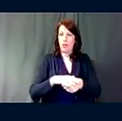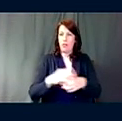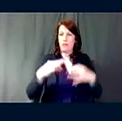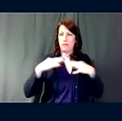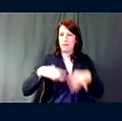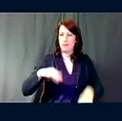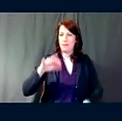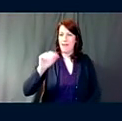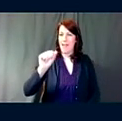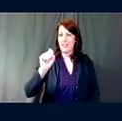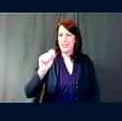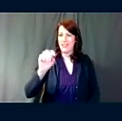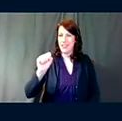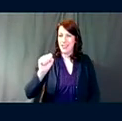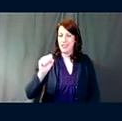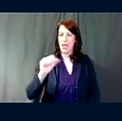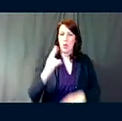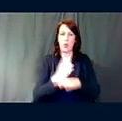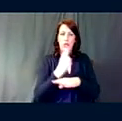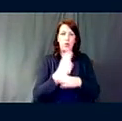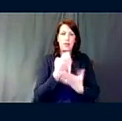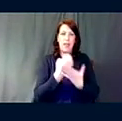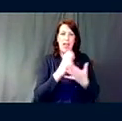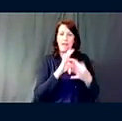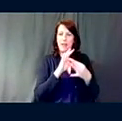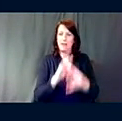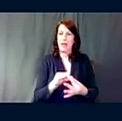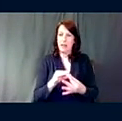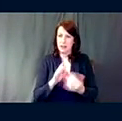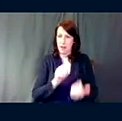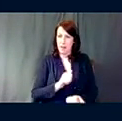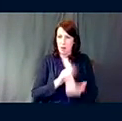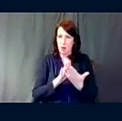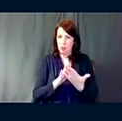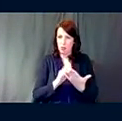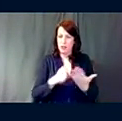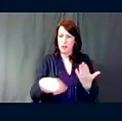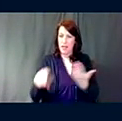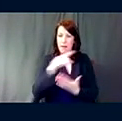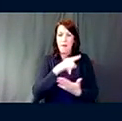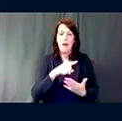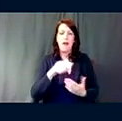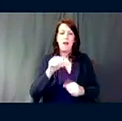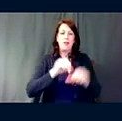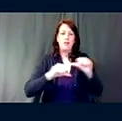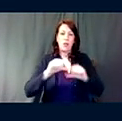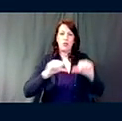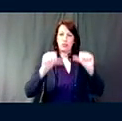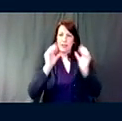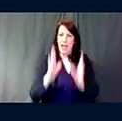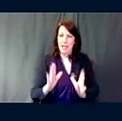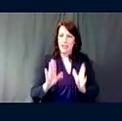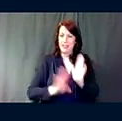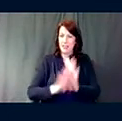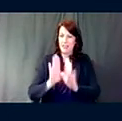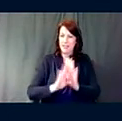LOCAL ASSETS, AND WE EMPLOY EVIDENCE-BASED APPROACHES THAT MY FELLOW BEHAVIORAL AND SOCIAL